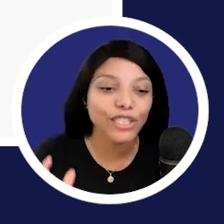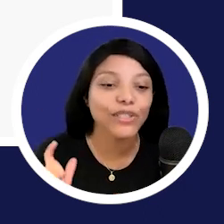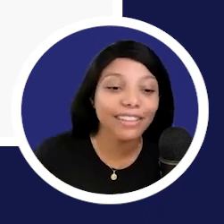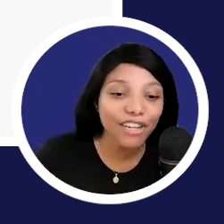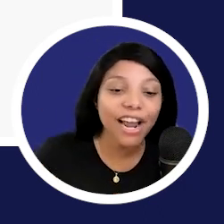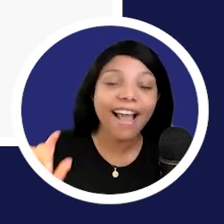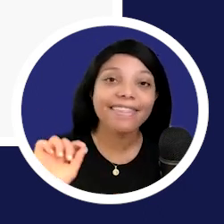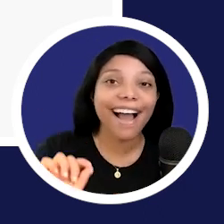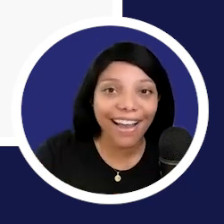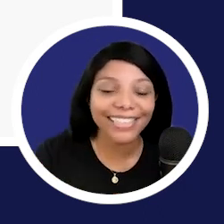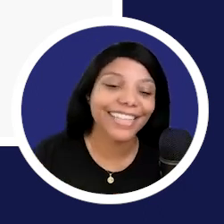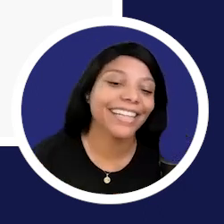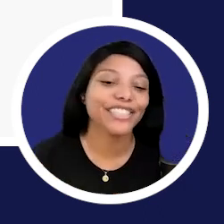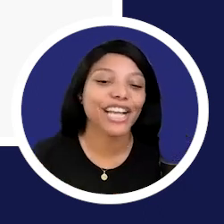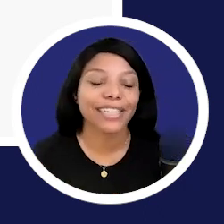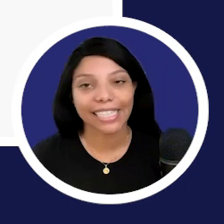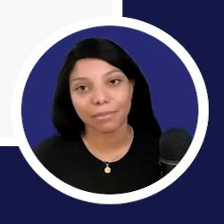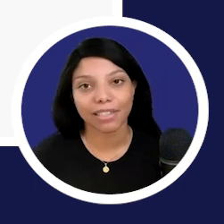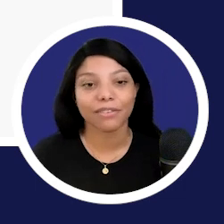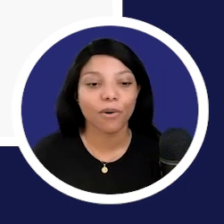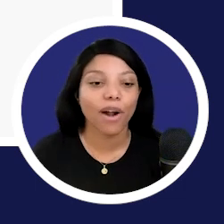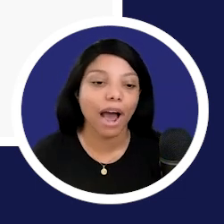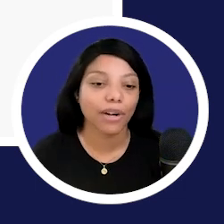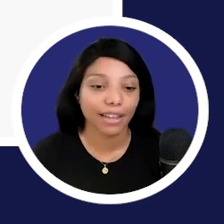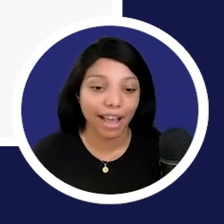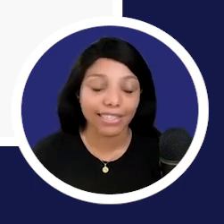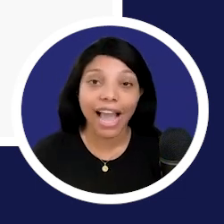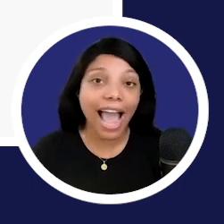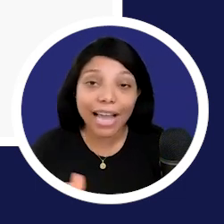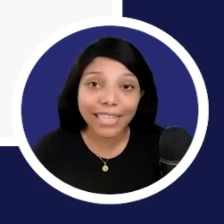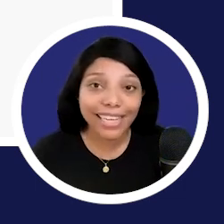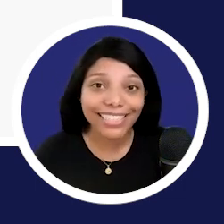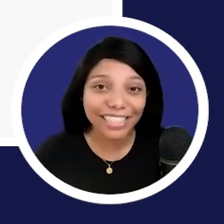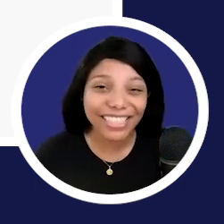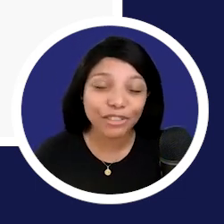to deliver the highest standards of accessibility for our clients. And because their schedules